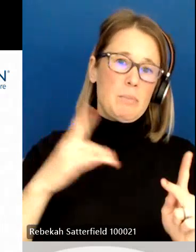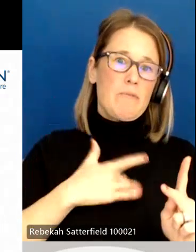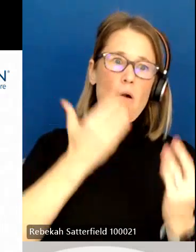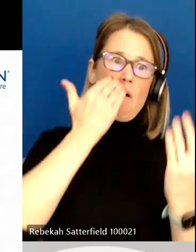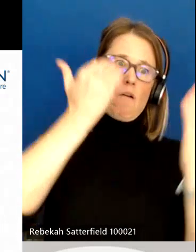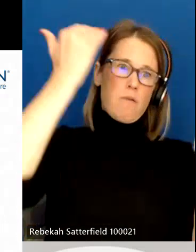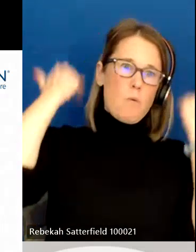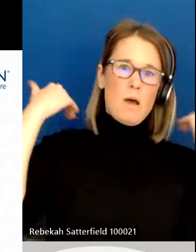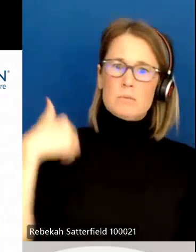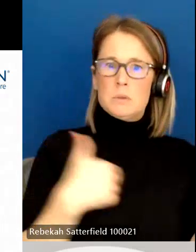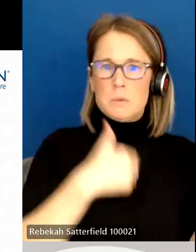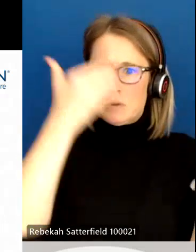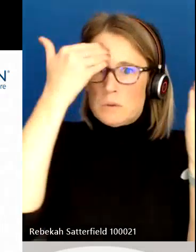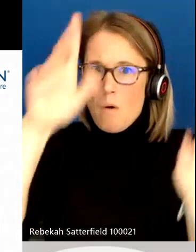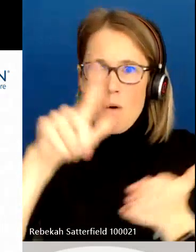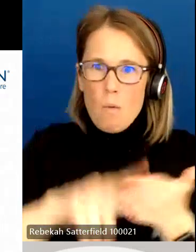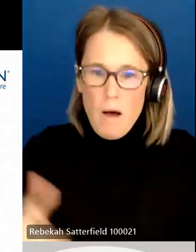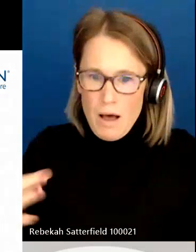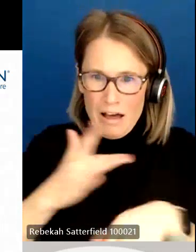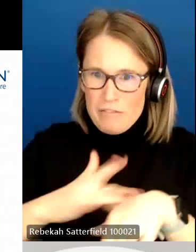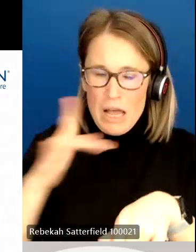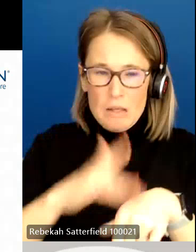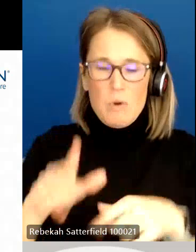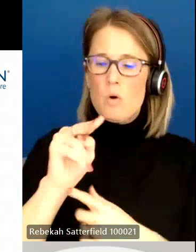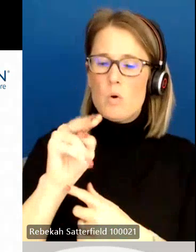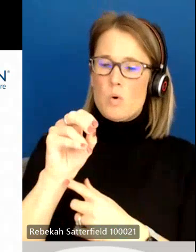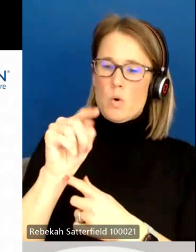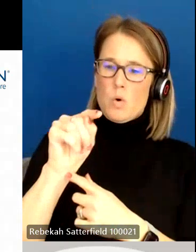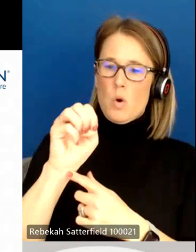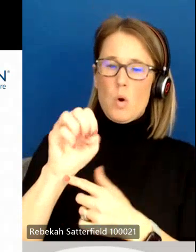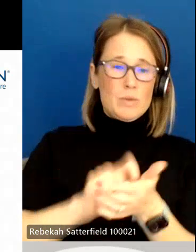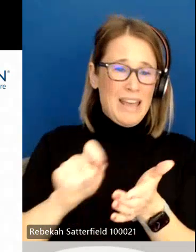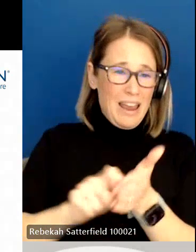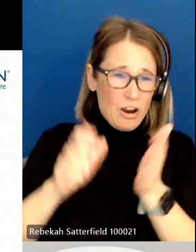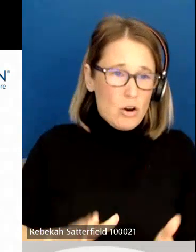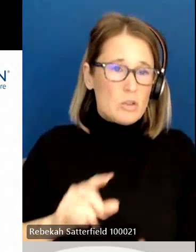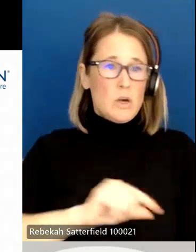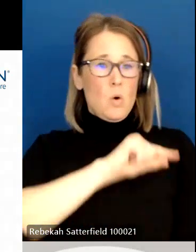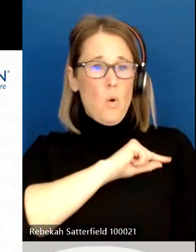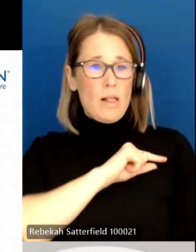are like no takers is it's just somebody to take notes you know but qualified interpretors Etc this